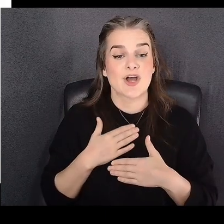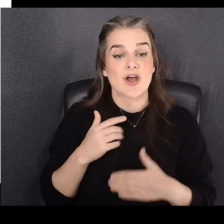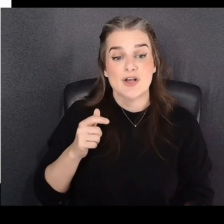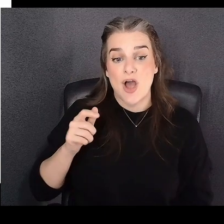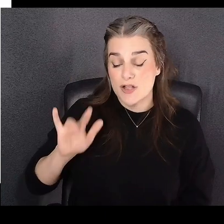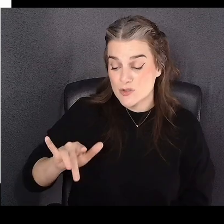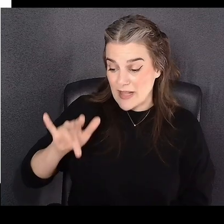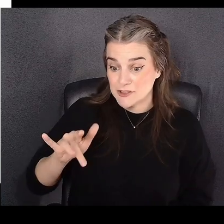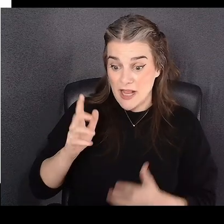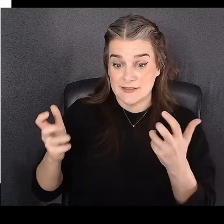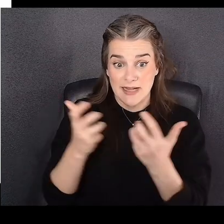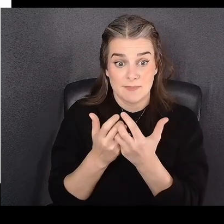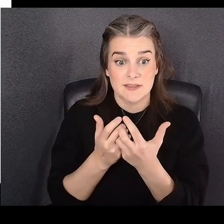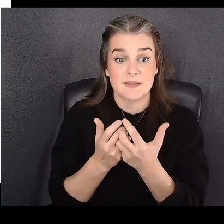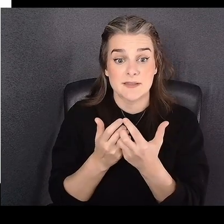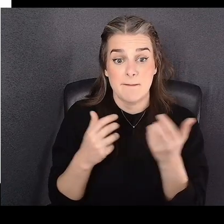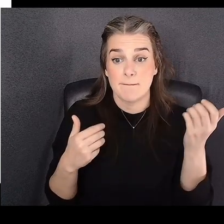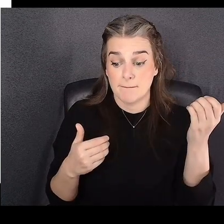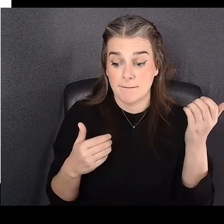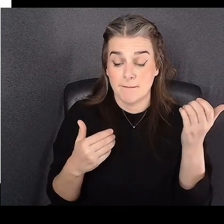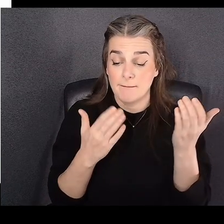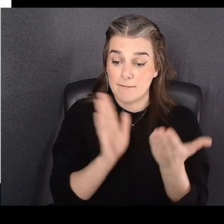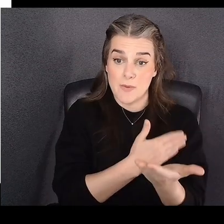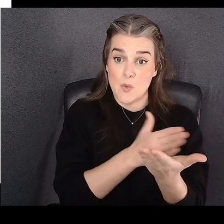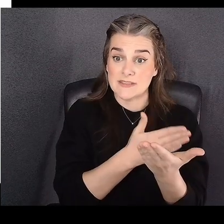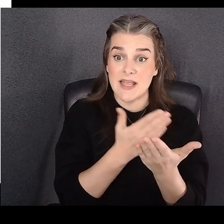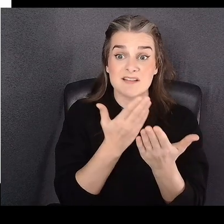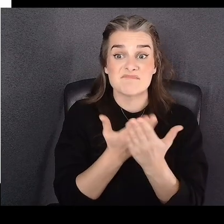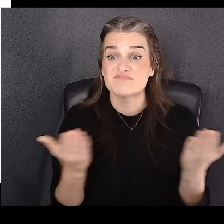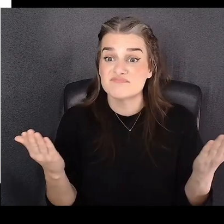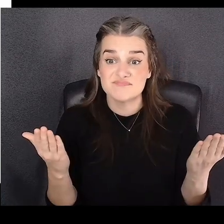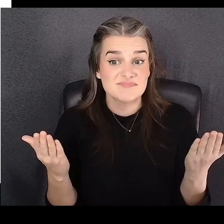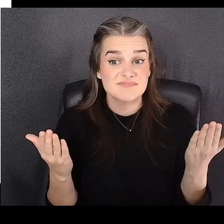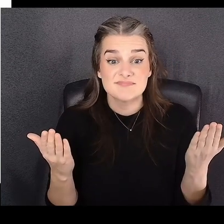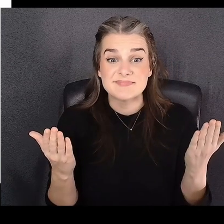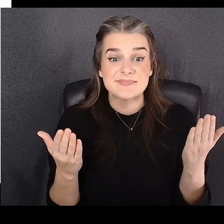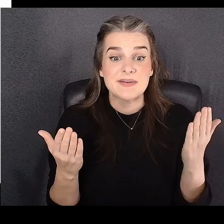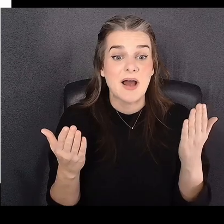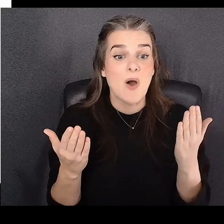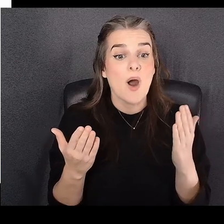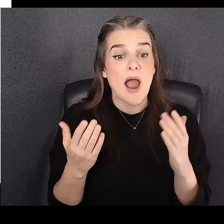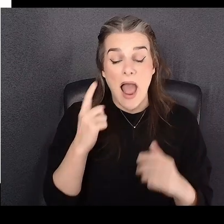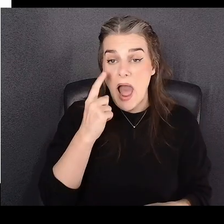but you can also use eye tracking to do an art project as well.